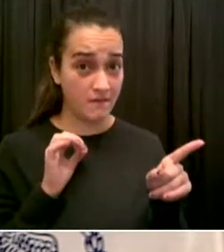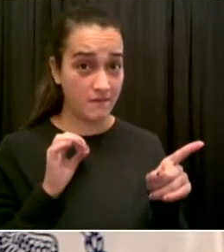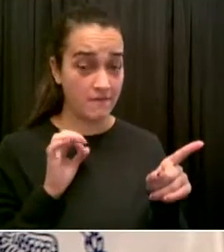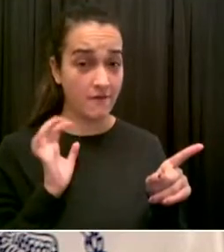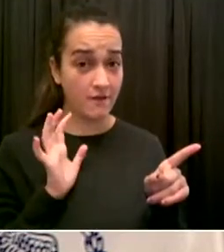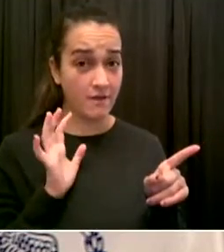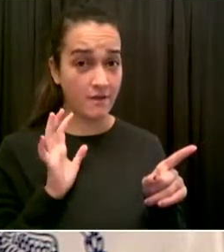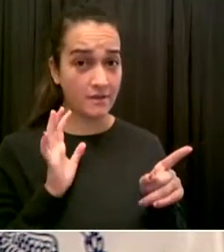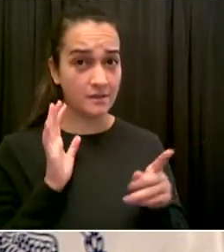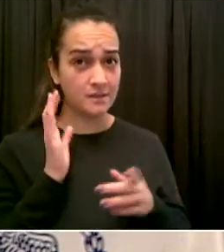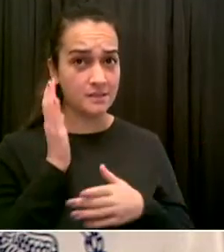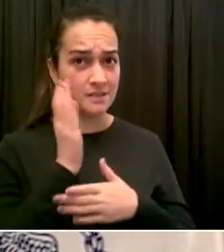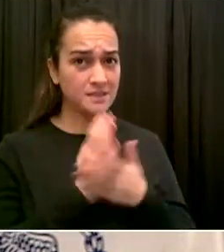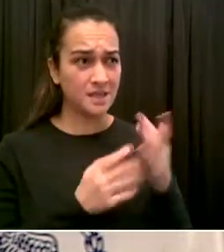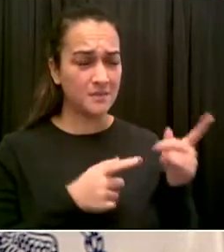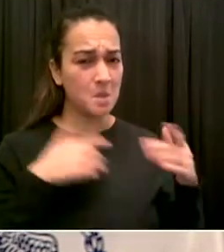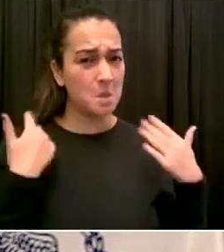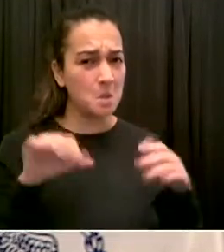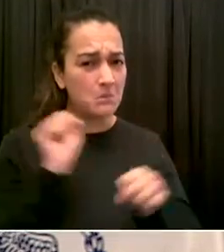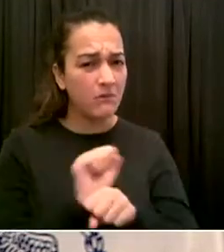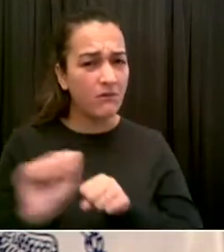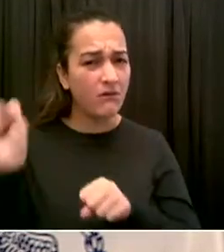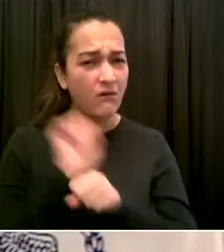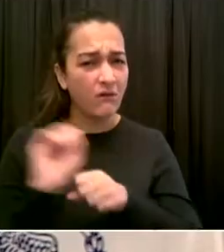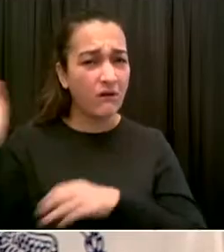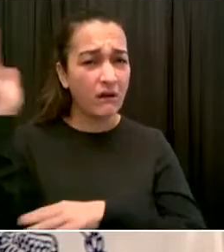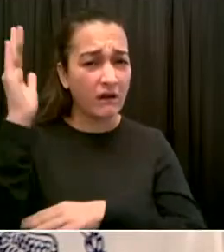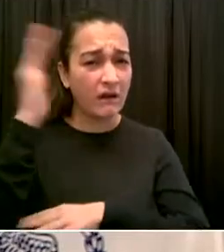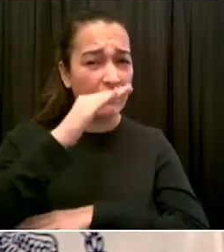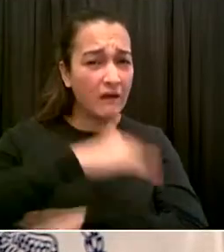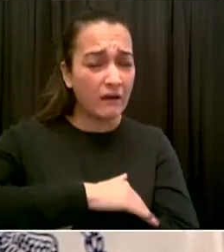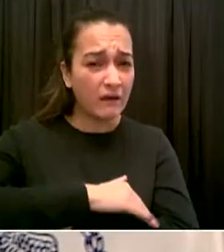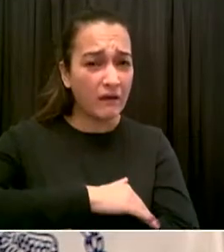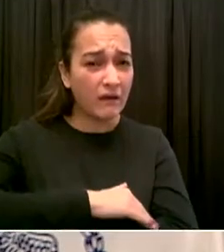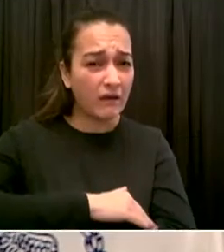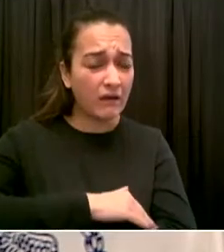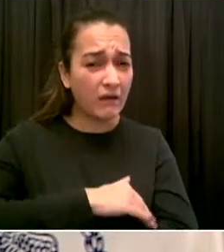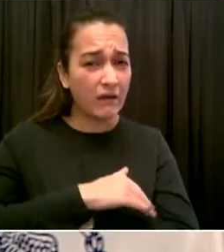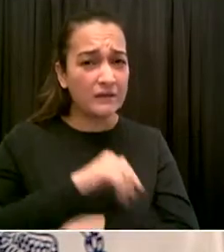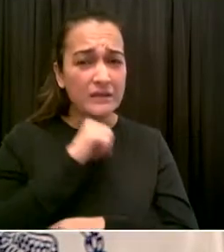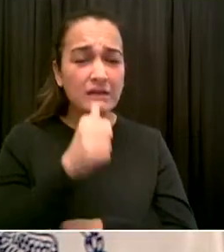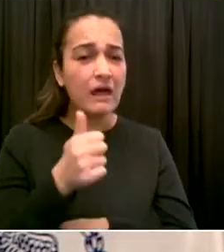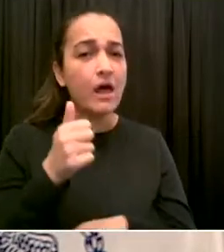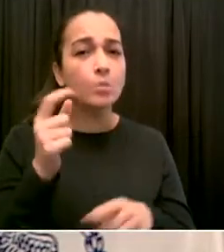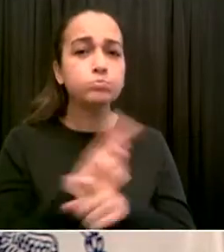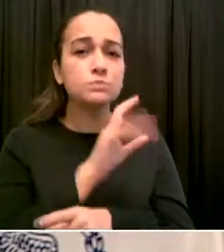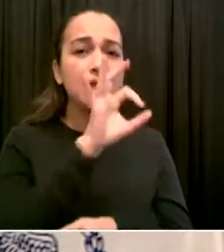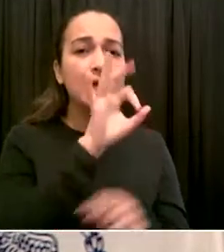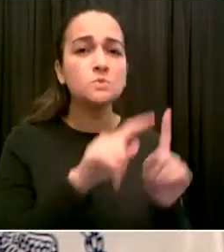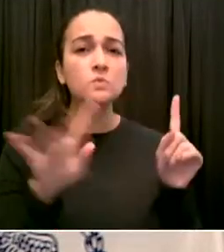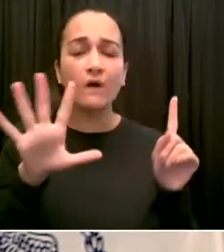CORRECTION OFFICERS CALLING IN SICK AND THEY WERE THE ONES WORKING THESE TRIPLE SHIFTS AND